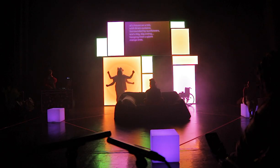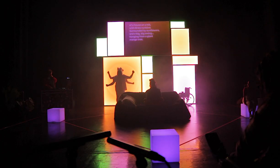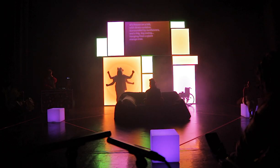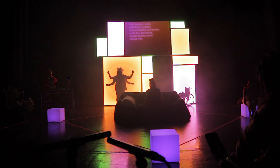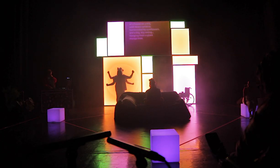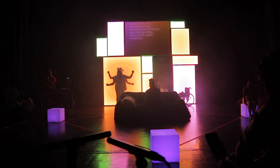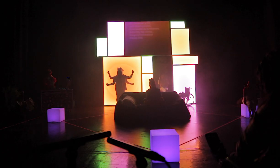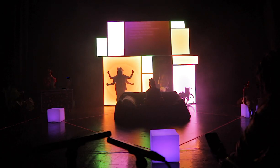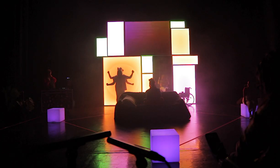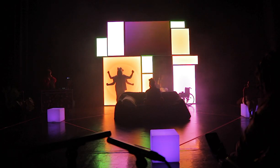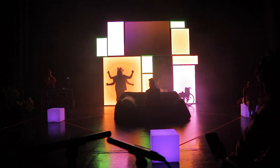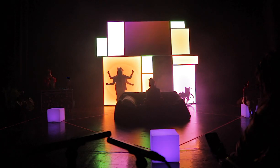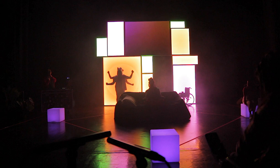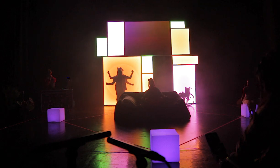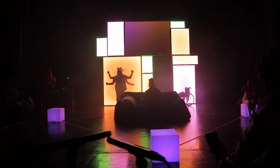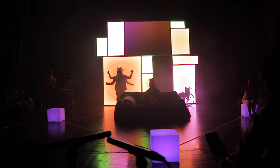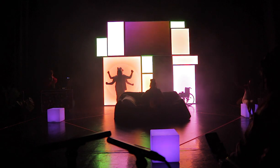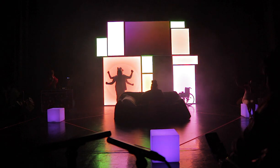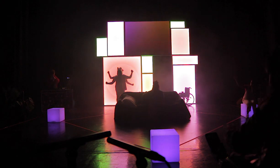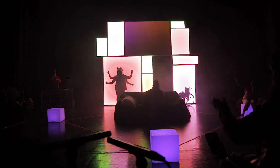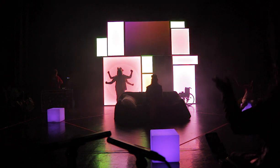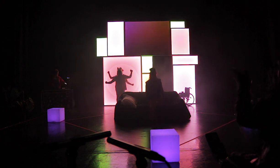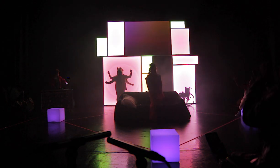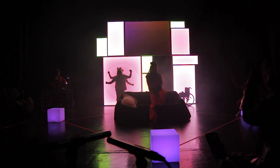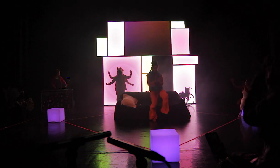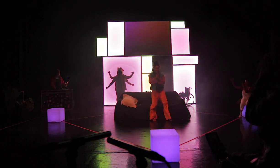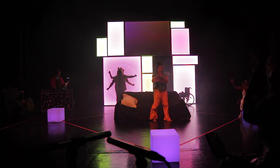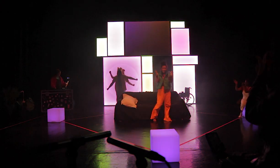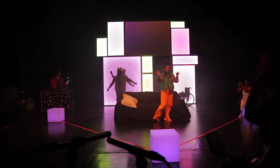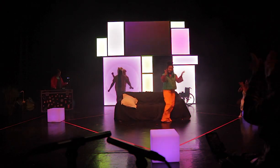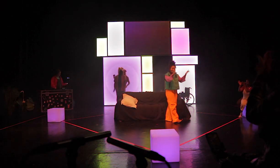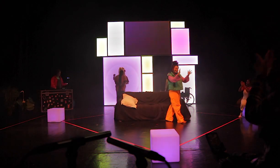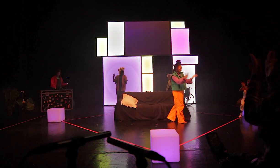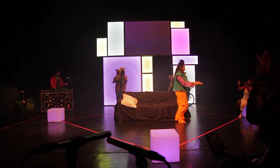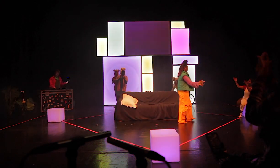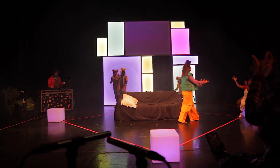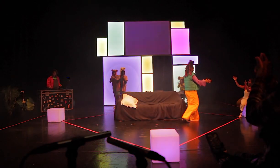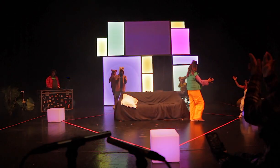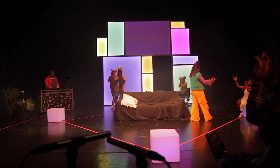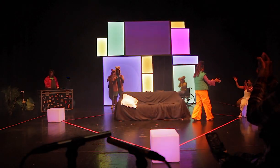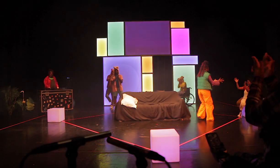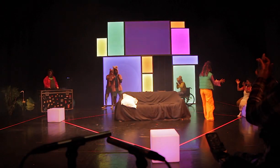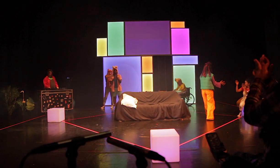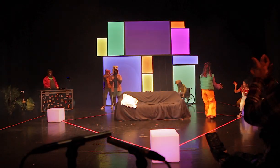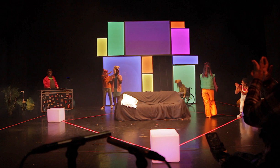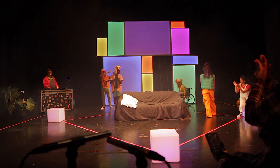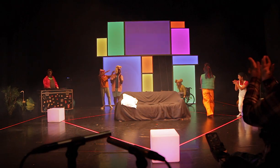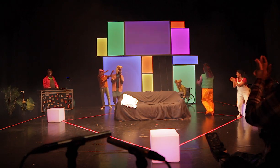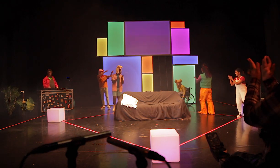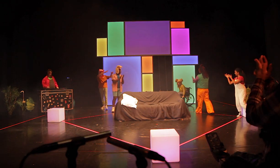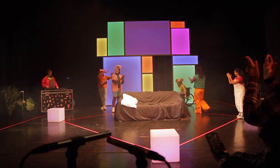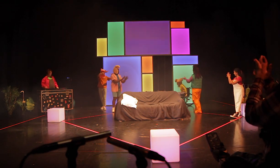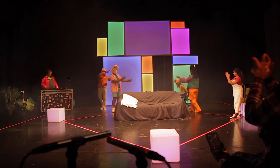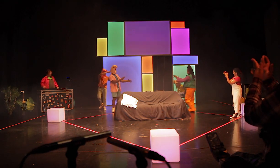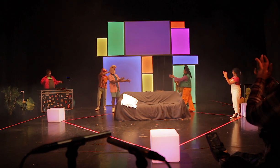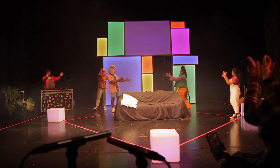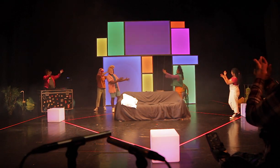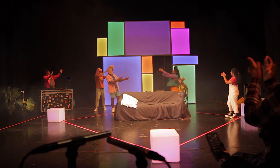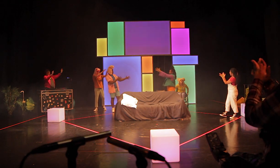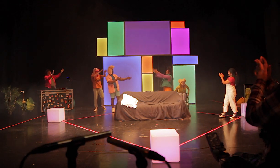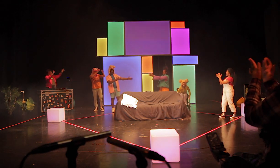Cool! How are we all doing? We good?